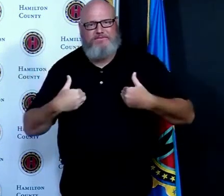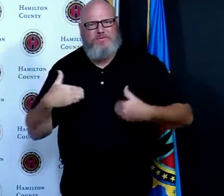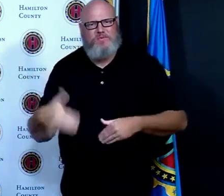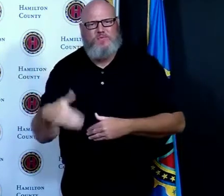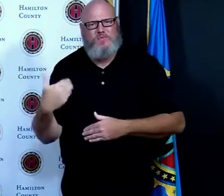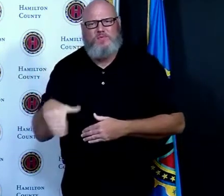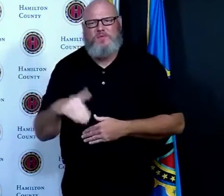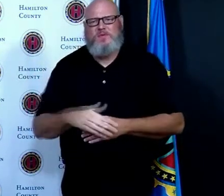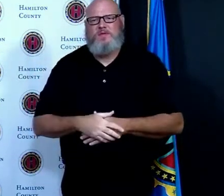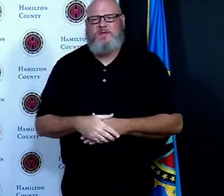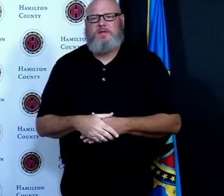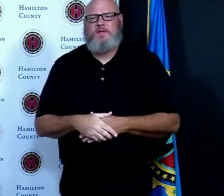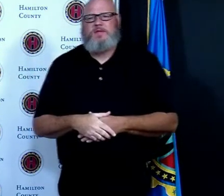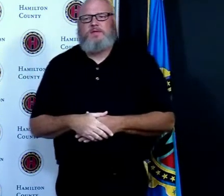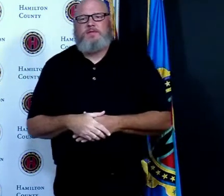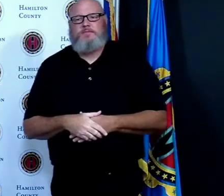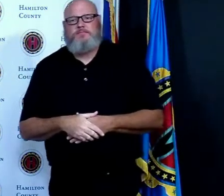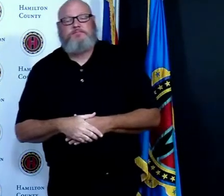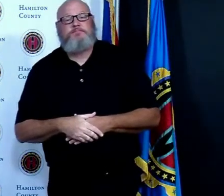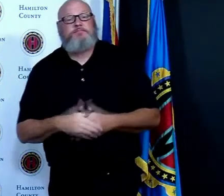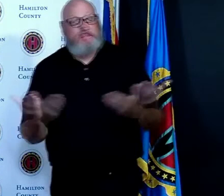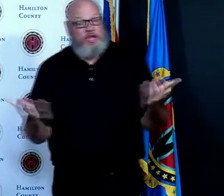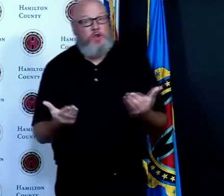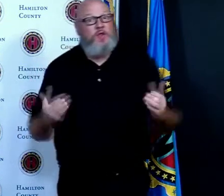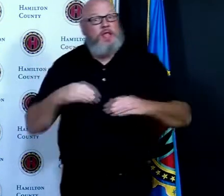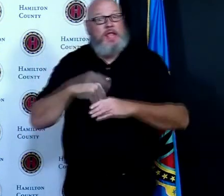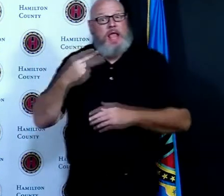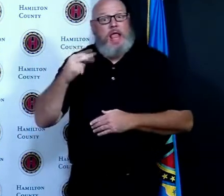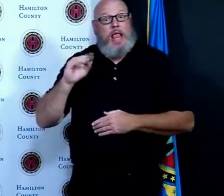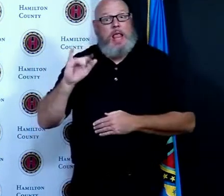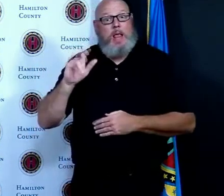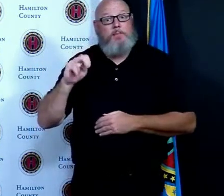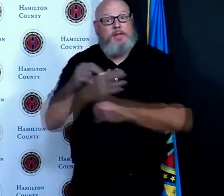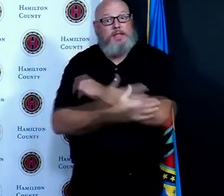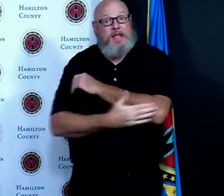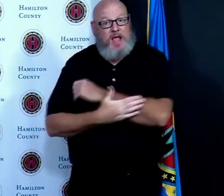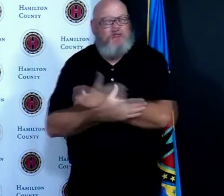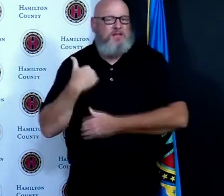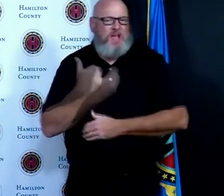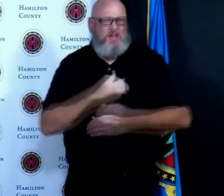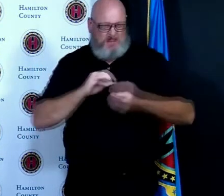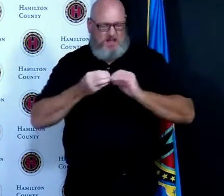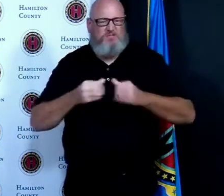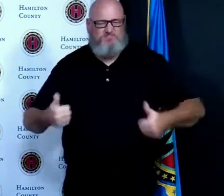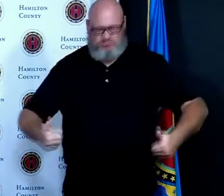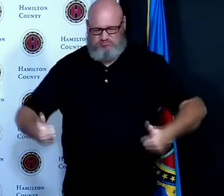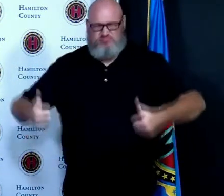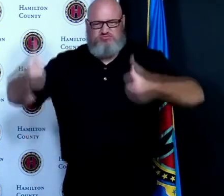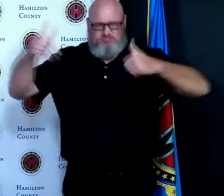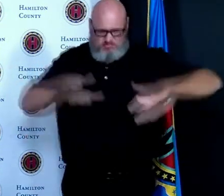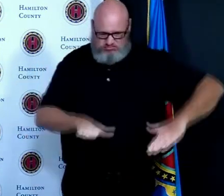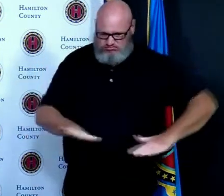then of course Greg will elaborate so we have seen sixteen thousand two hundred and thirty